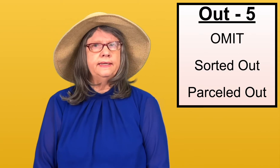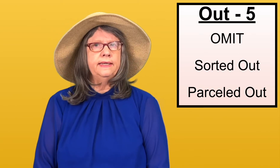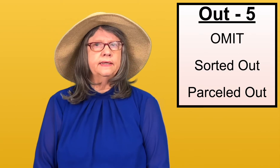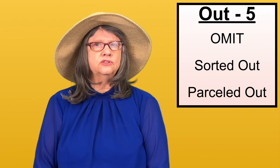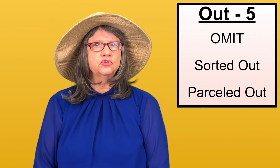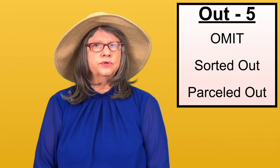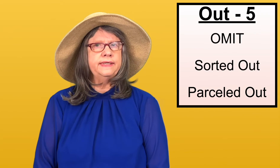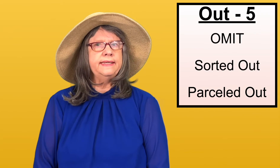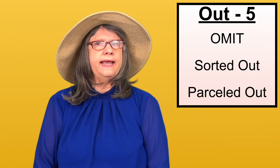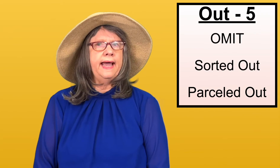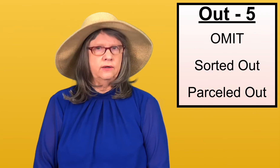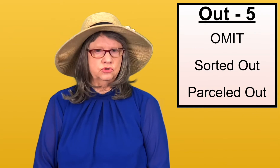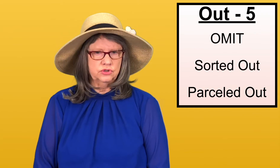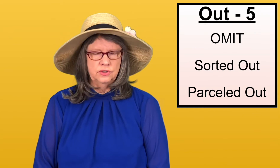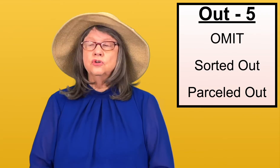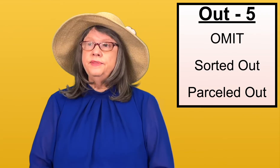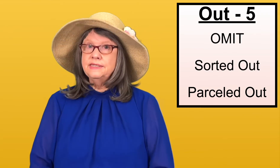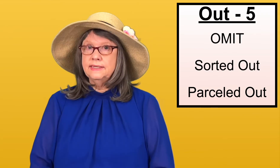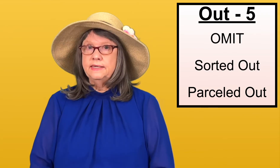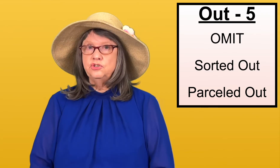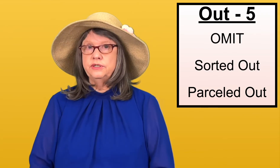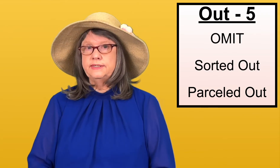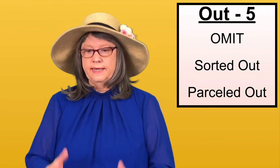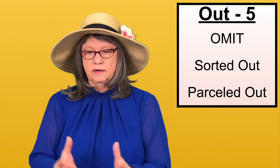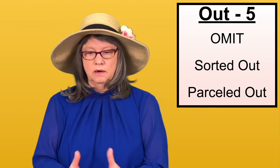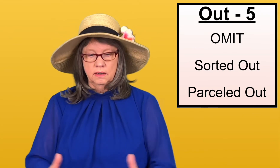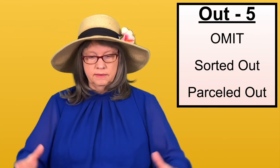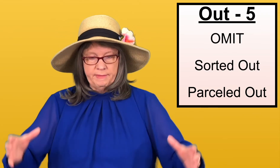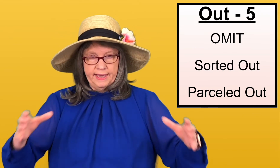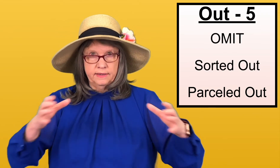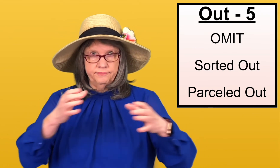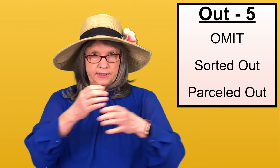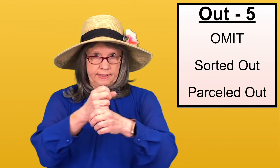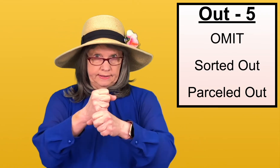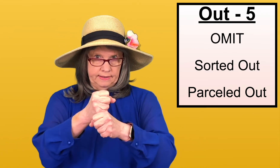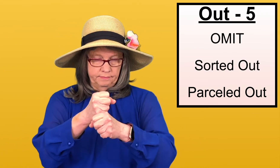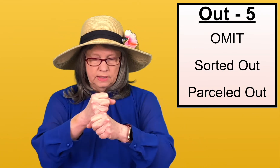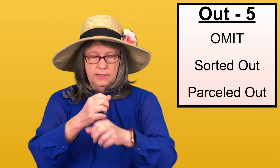and I sorted it out. So in this case you could take all the bag of candy.